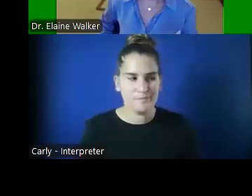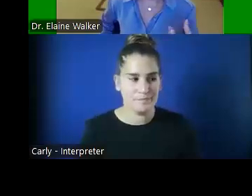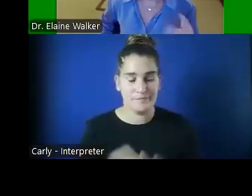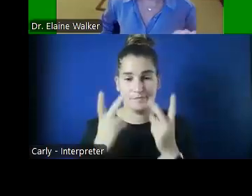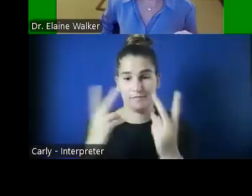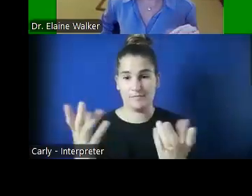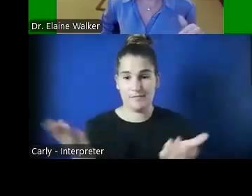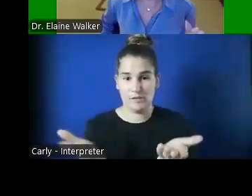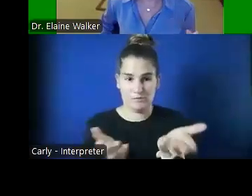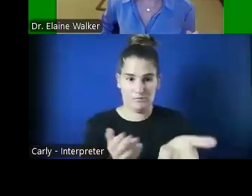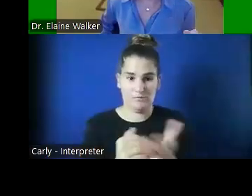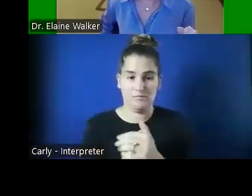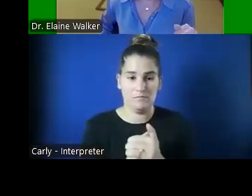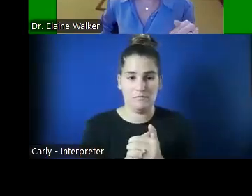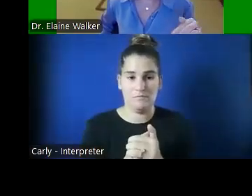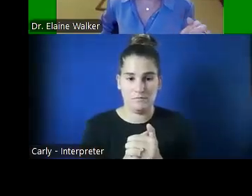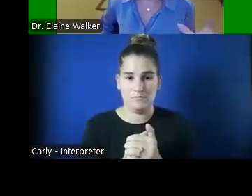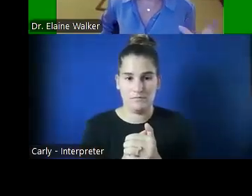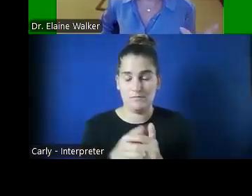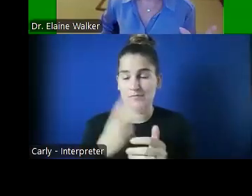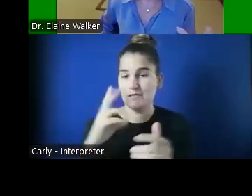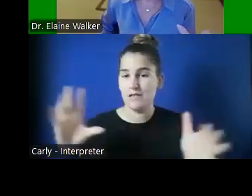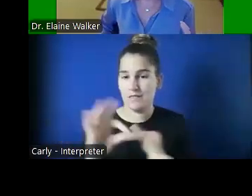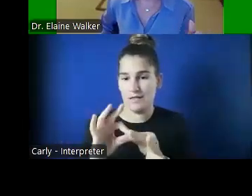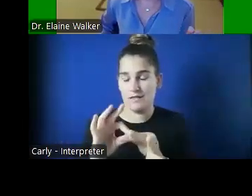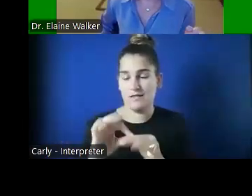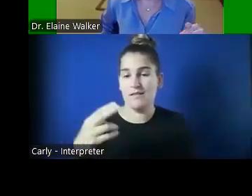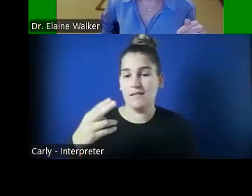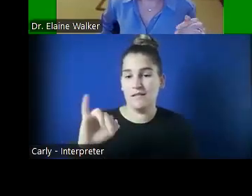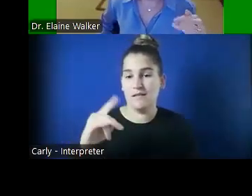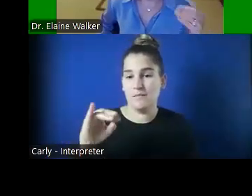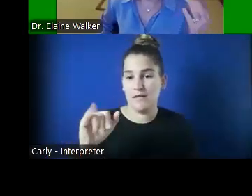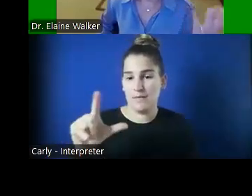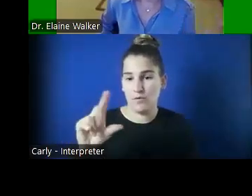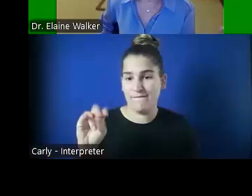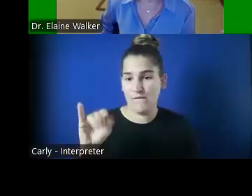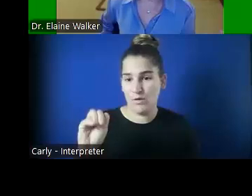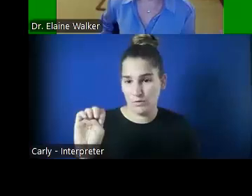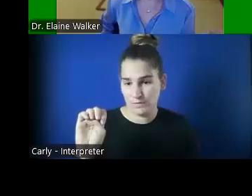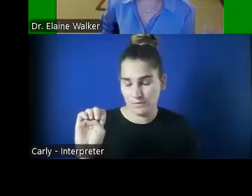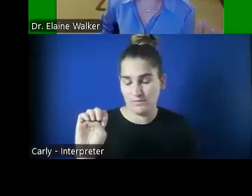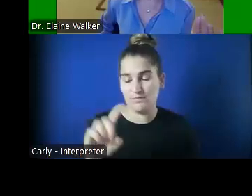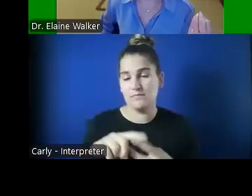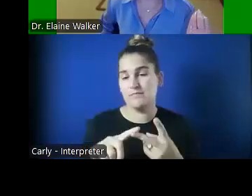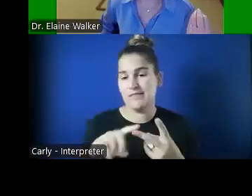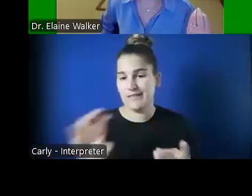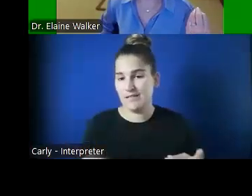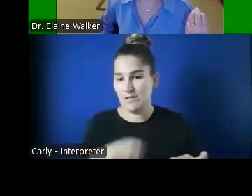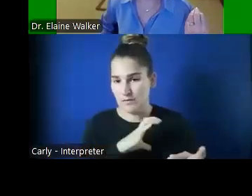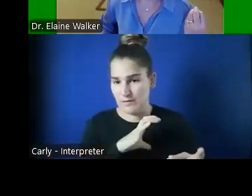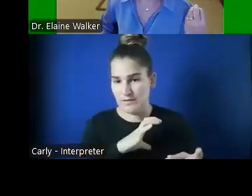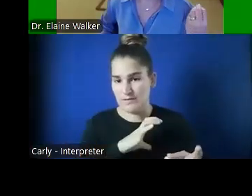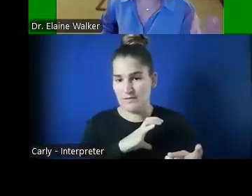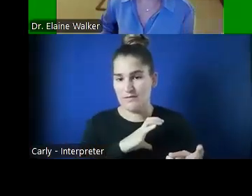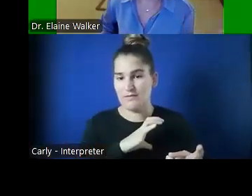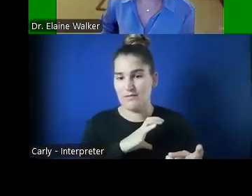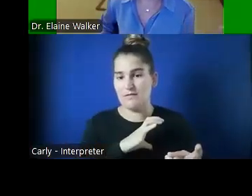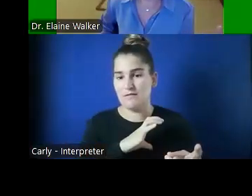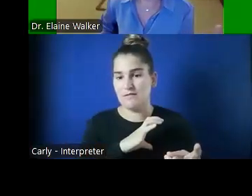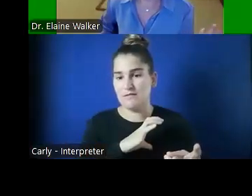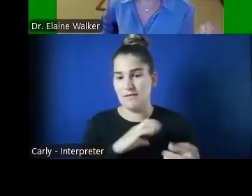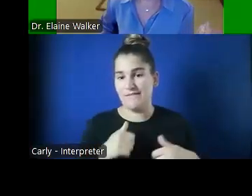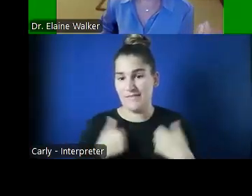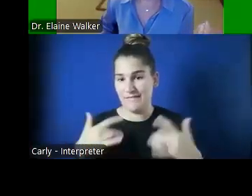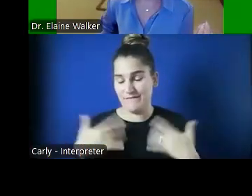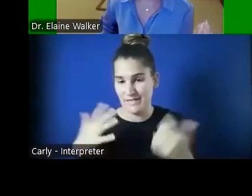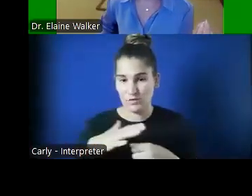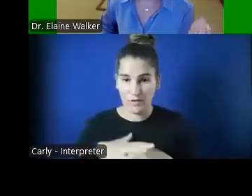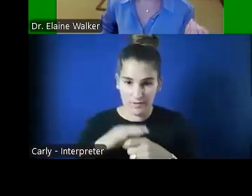is that there's a link between hippocampal volume and characteristics of life event stress exposure